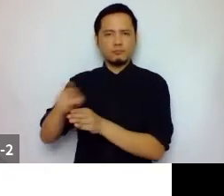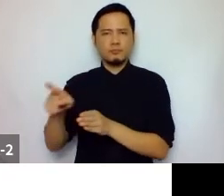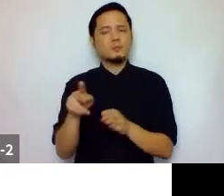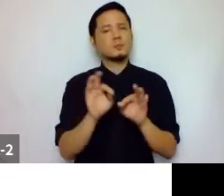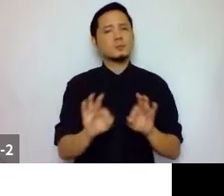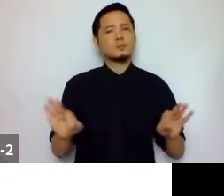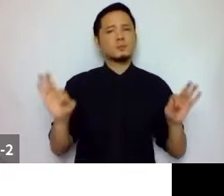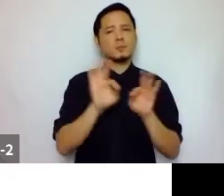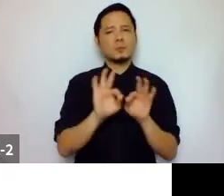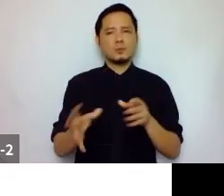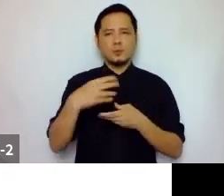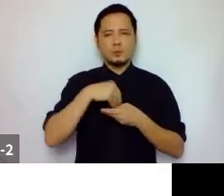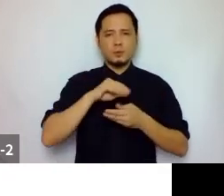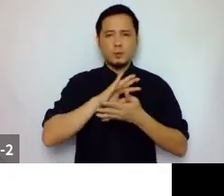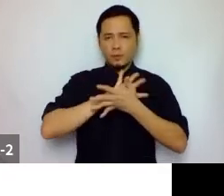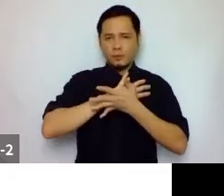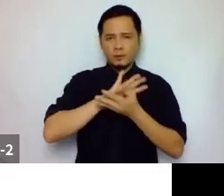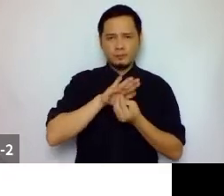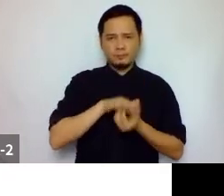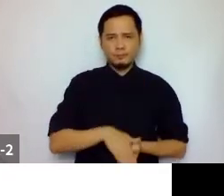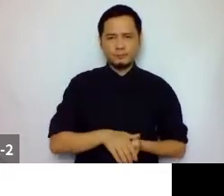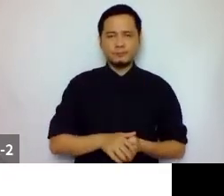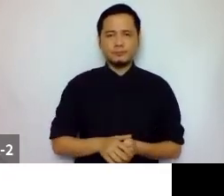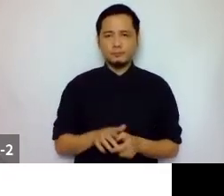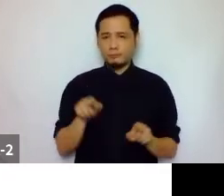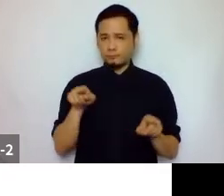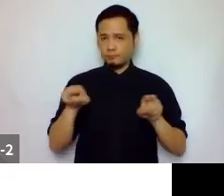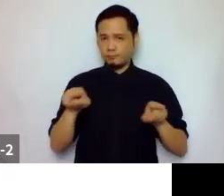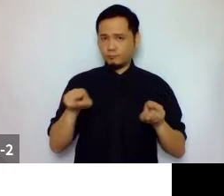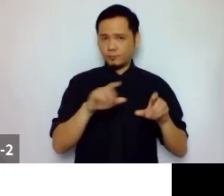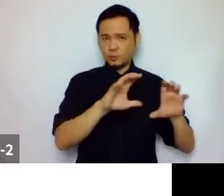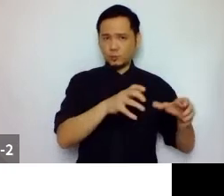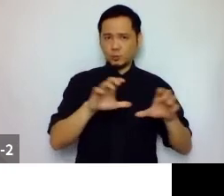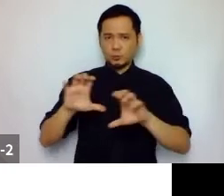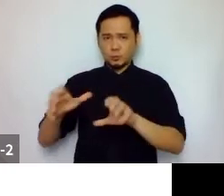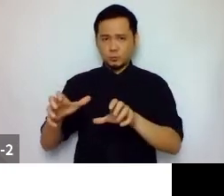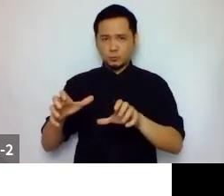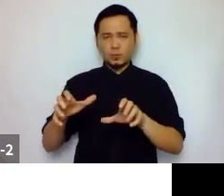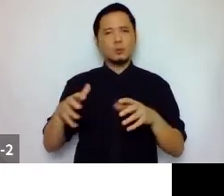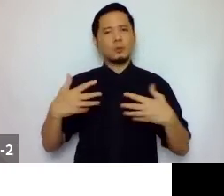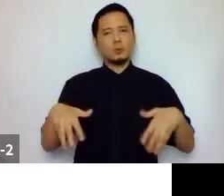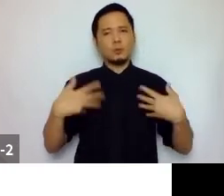It is these two medical organizations that make sure that our content is science based.